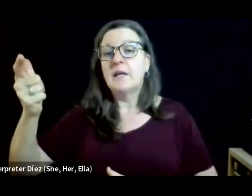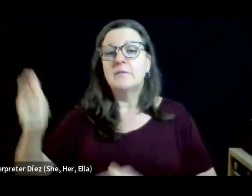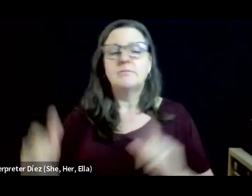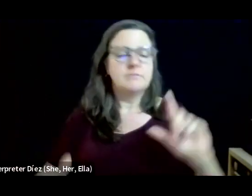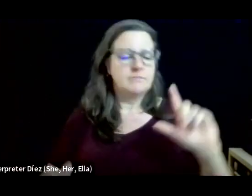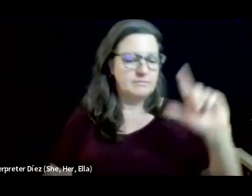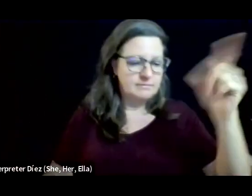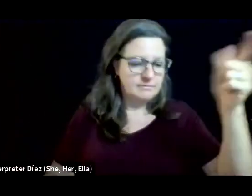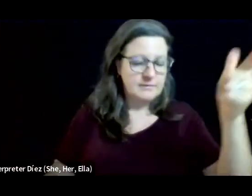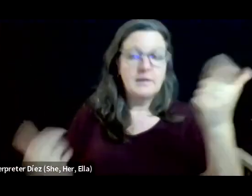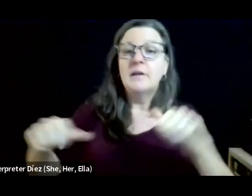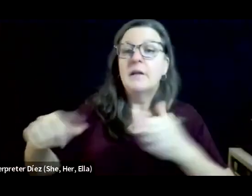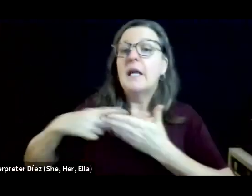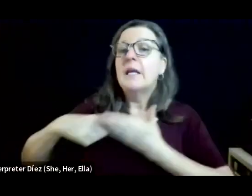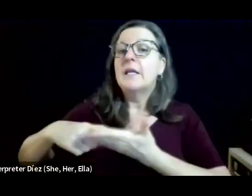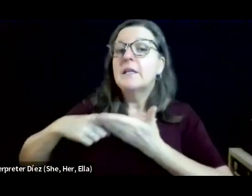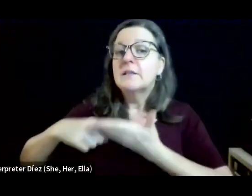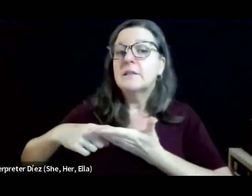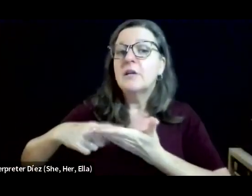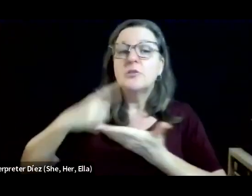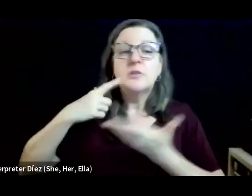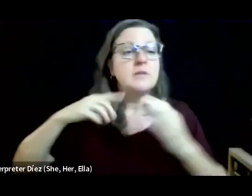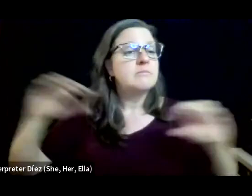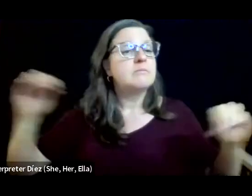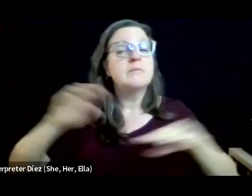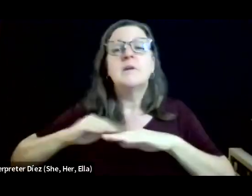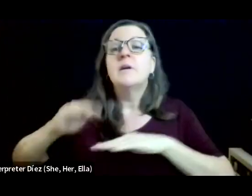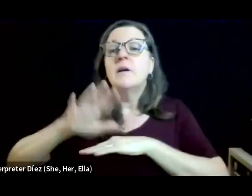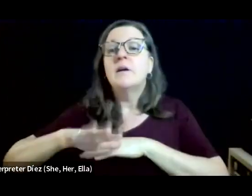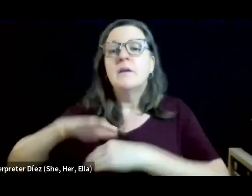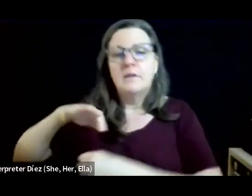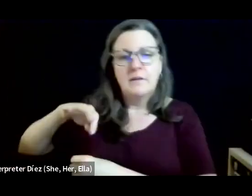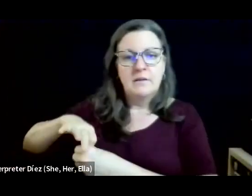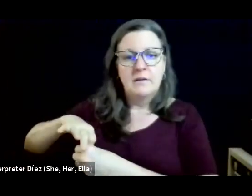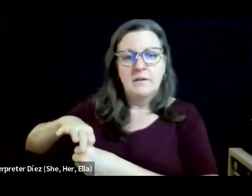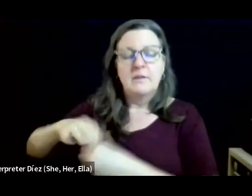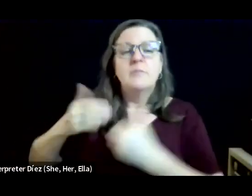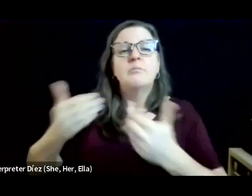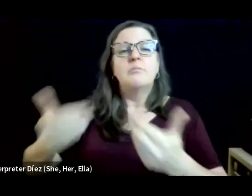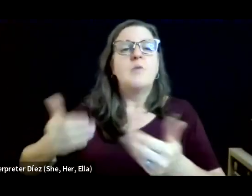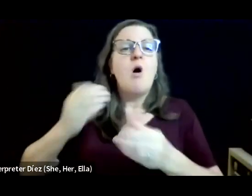Any discussion? Hearing none advice? [Approved.] All in favor? [Aye.]